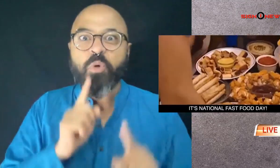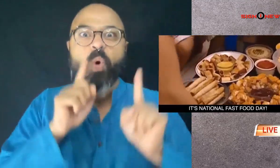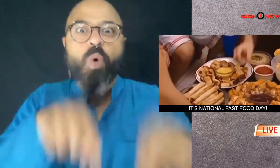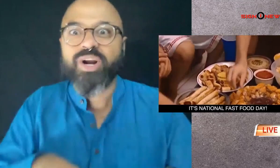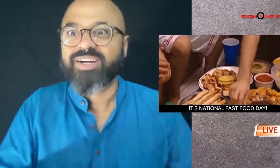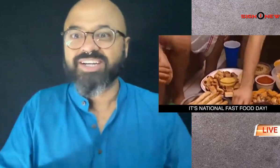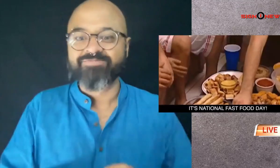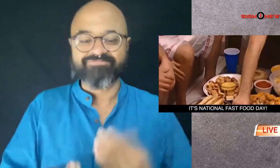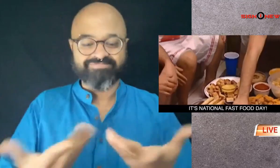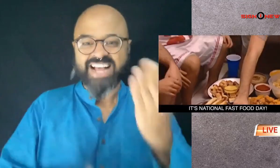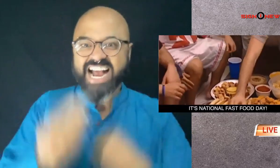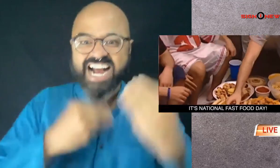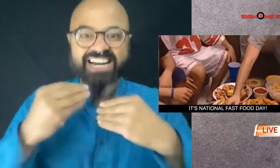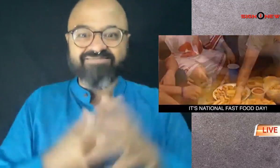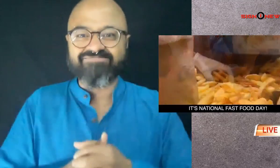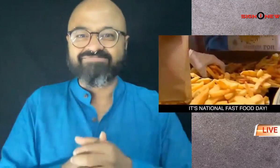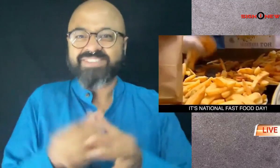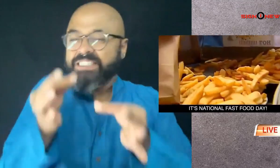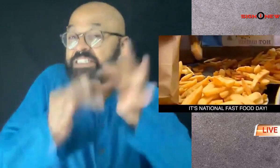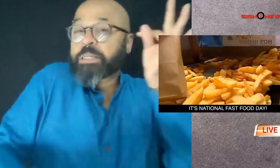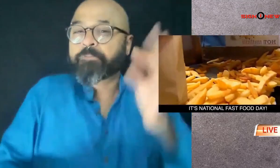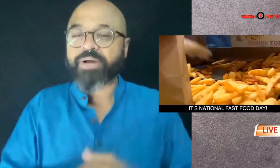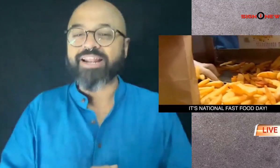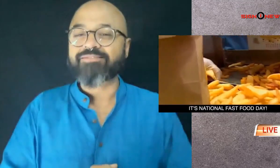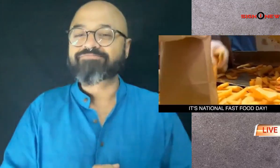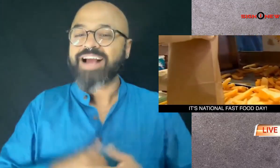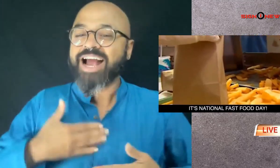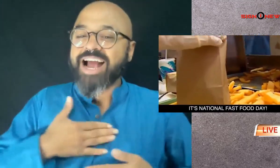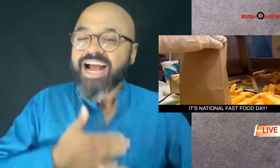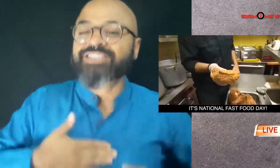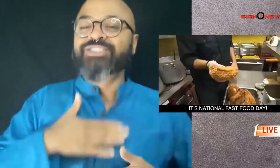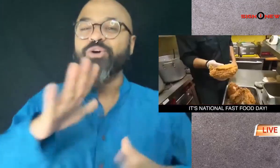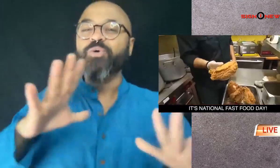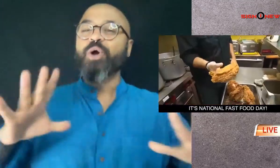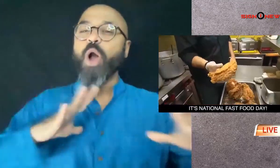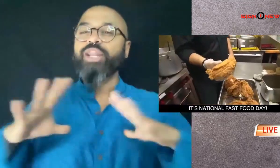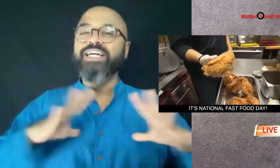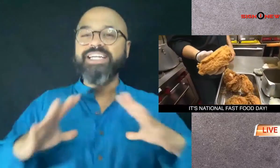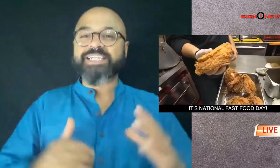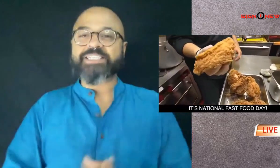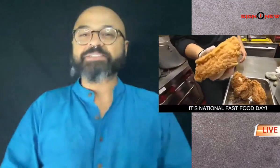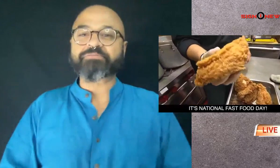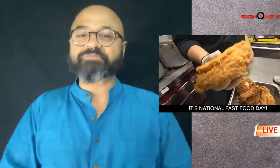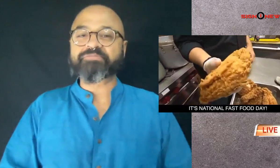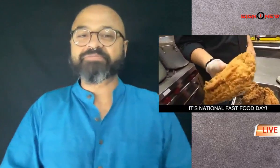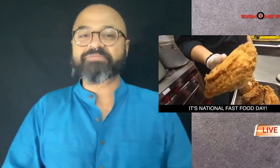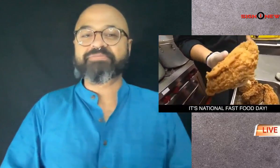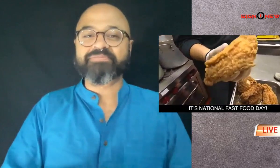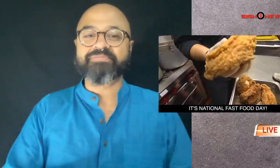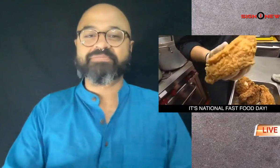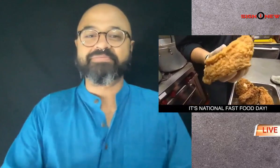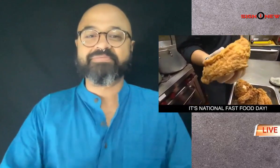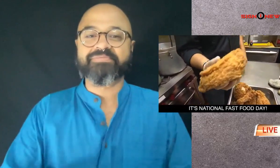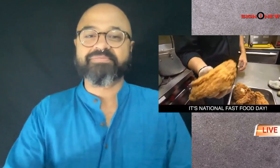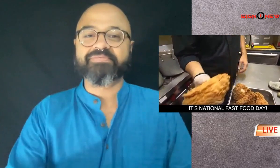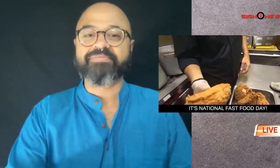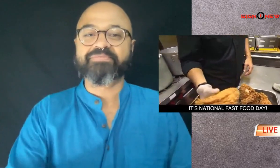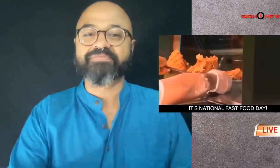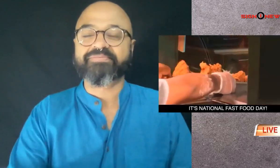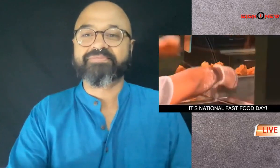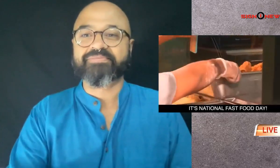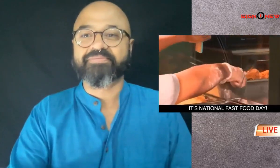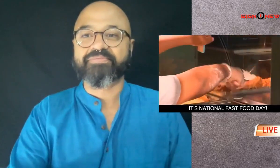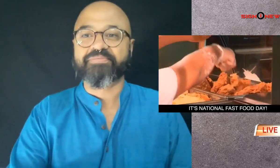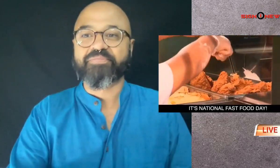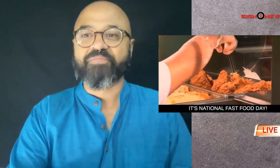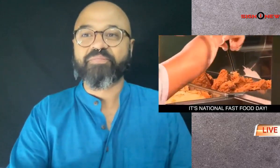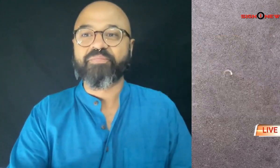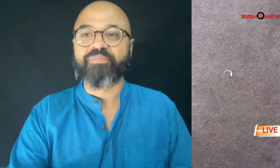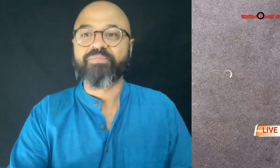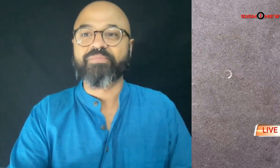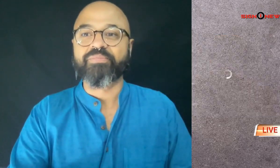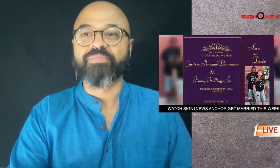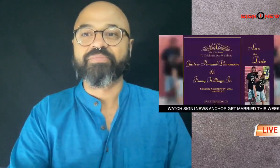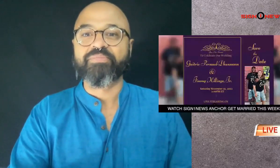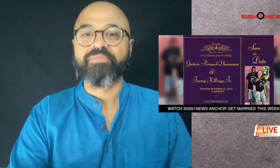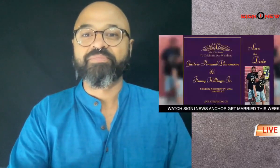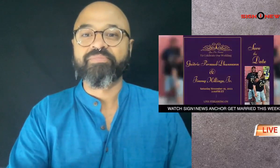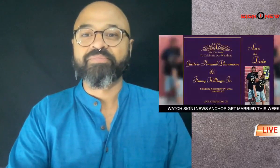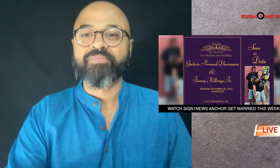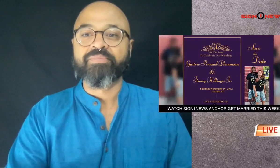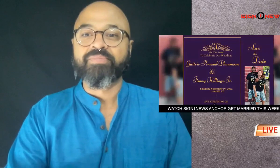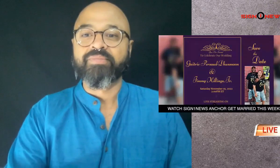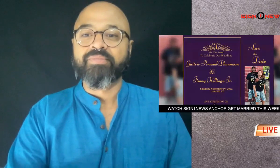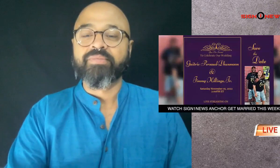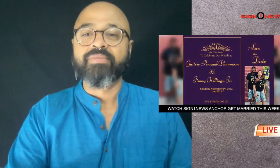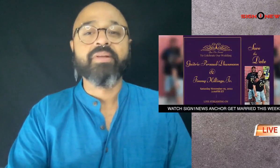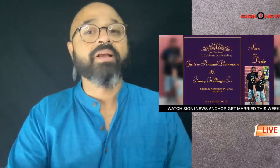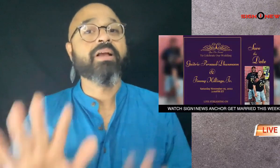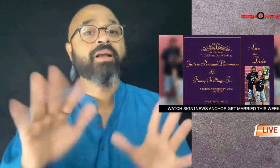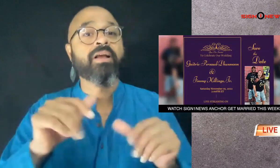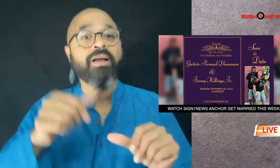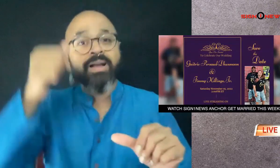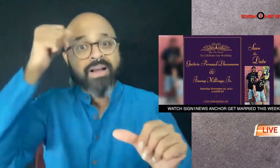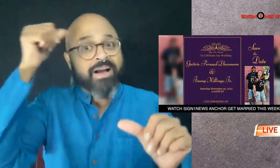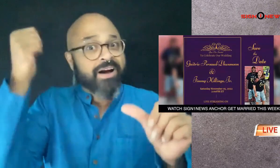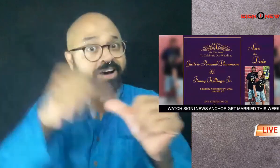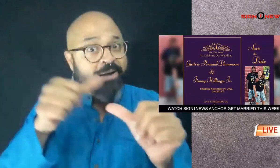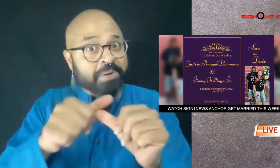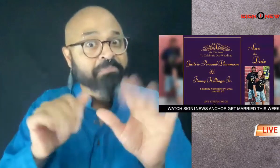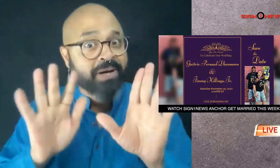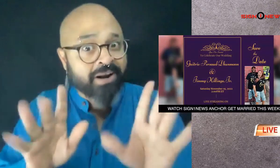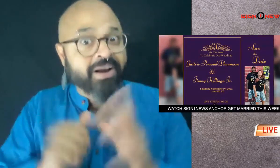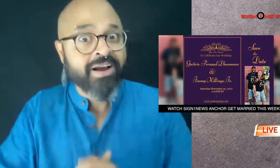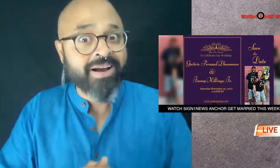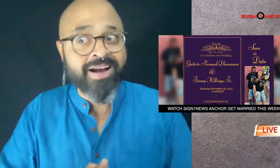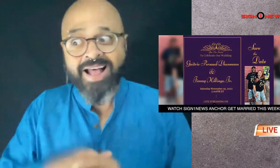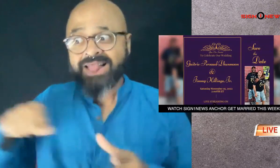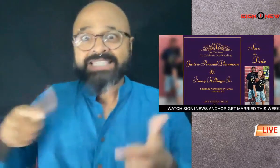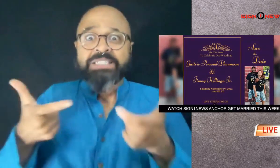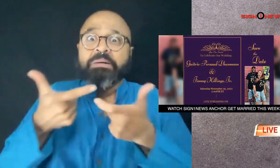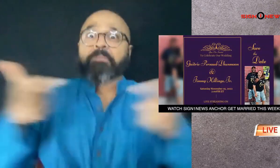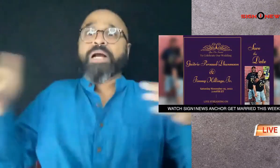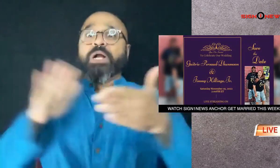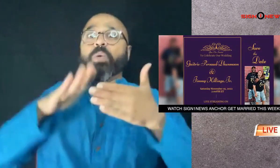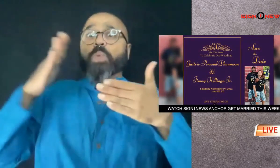simple enjoy the holiday and remember this is a big weekend for Sign1News